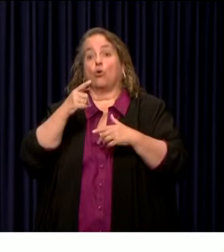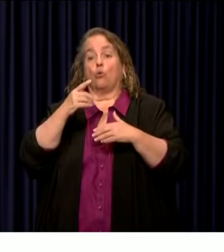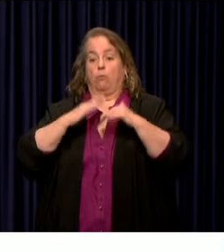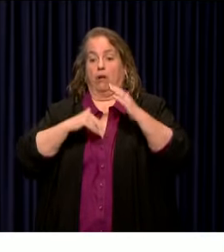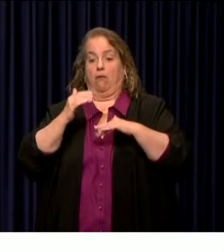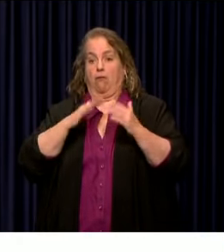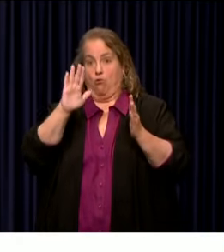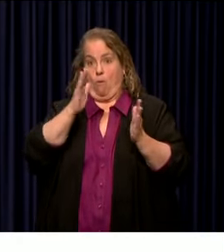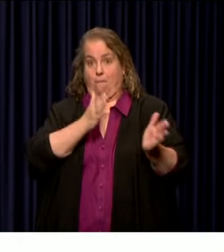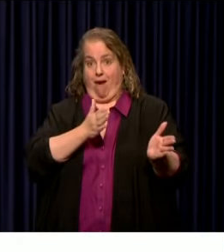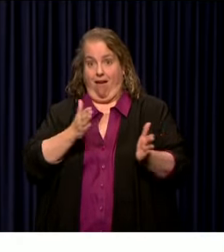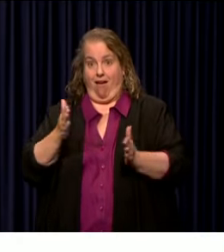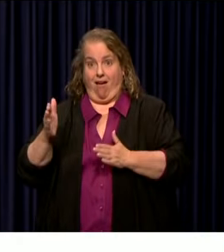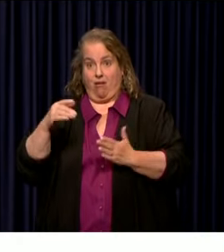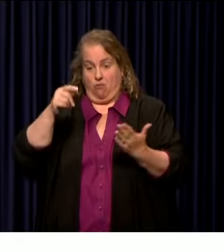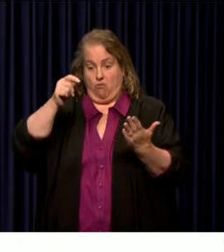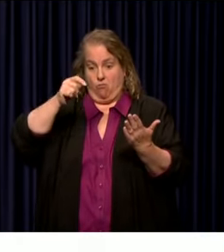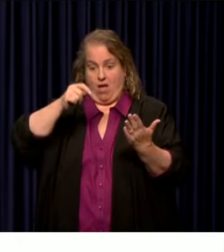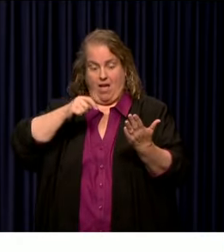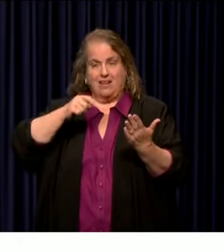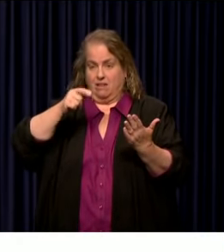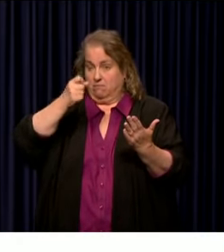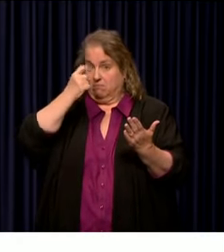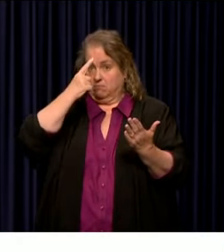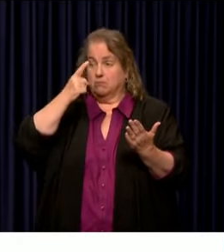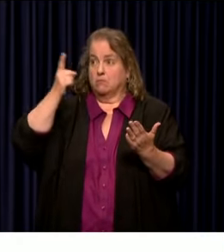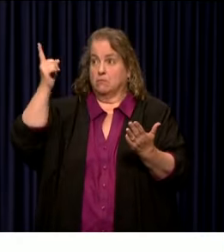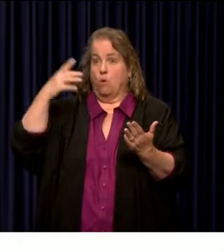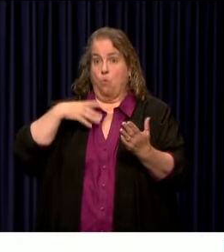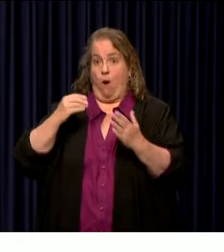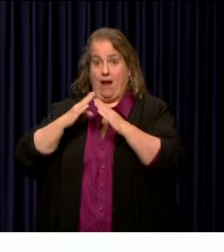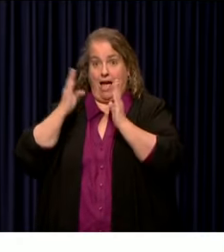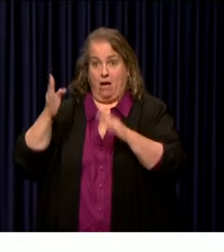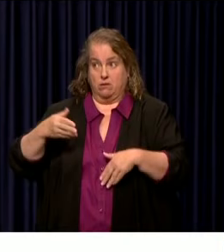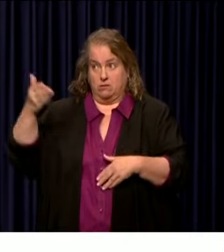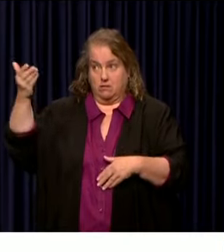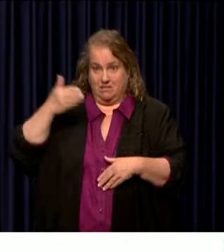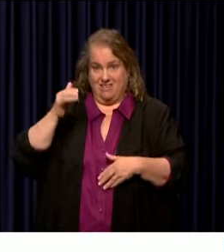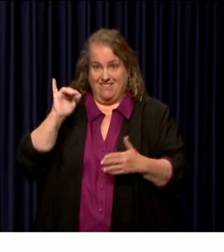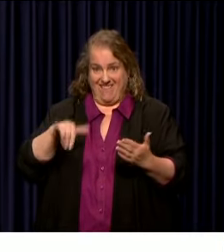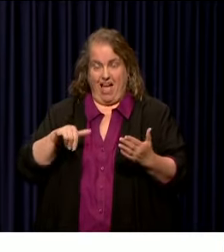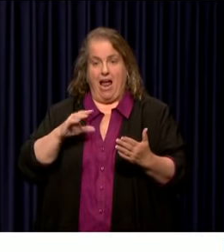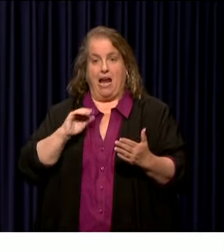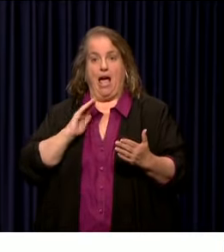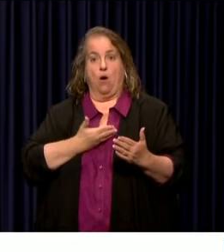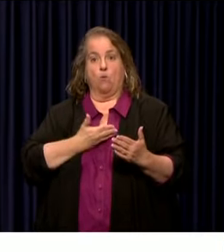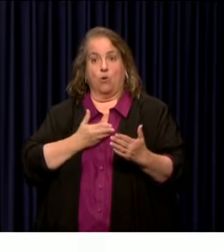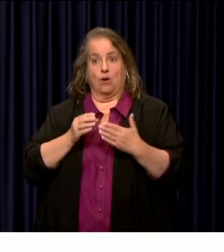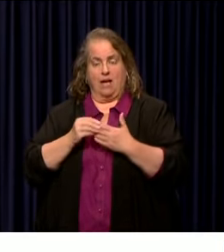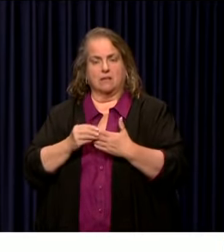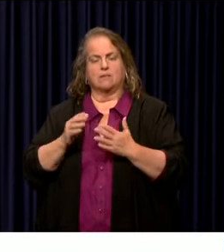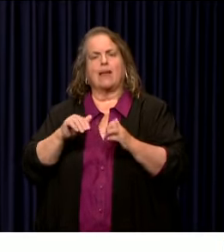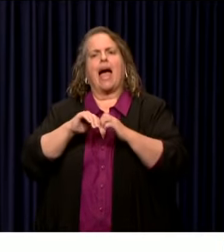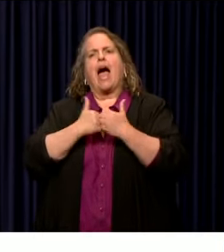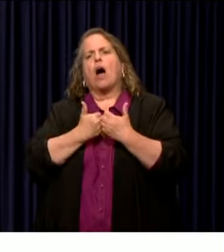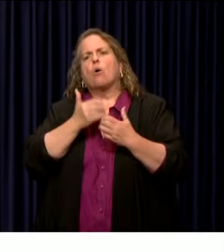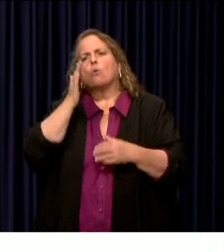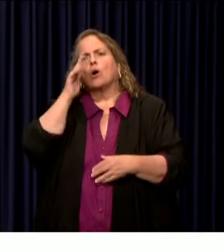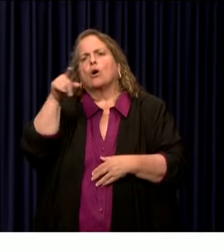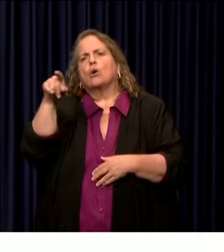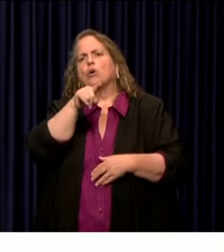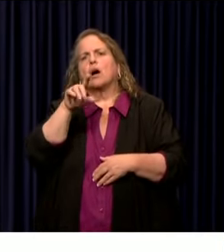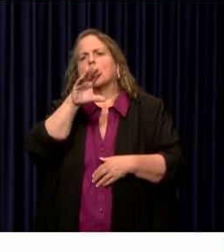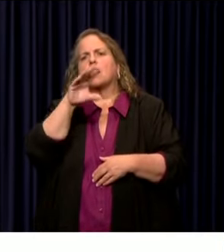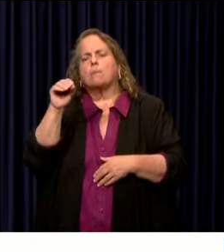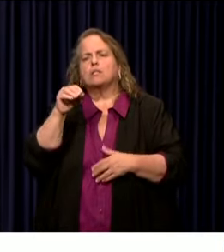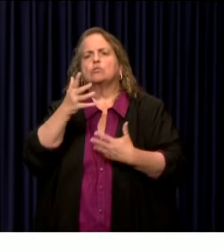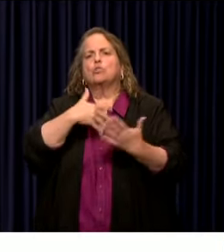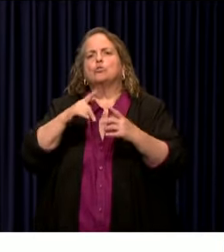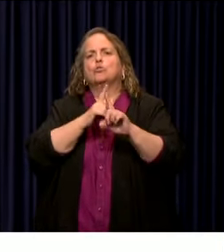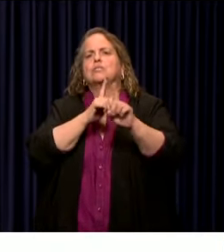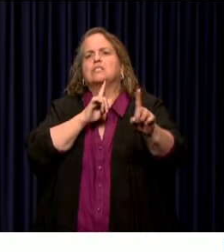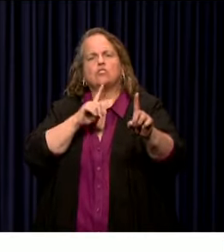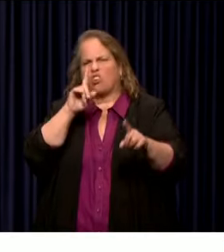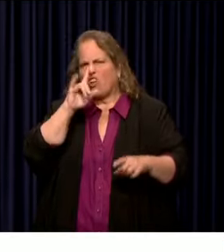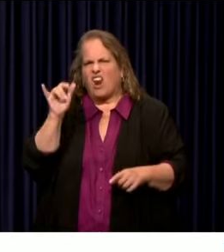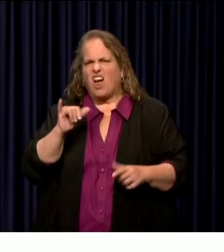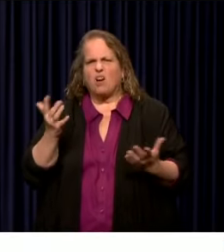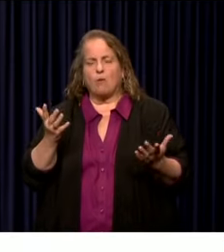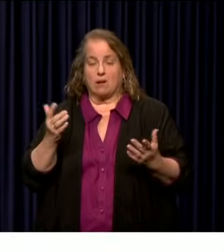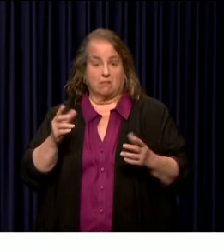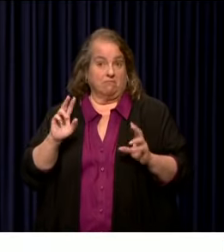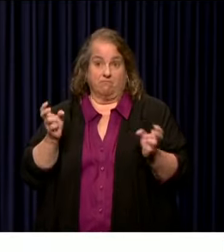SUBMIT PLANS.